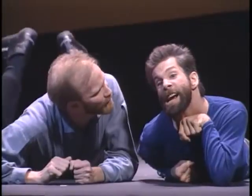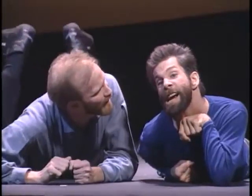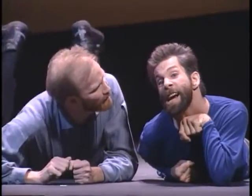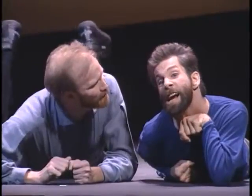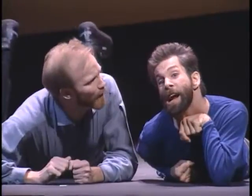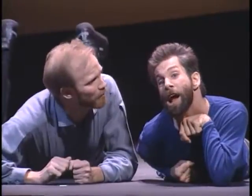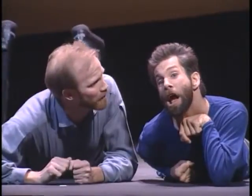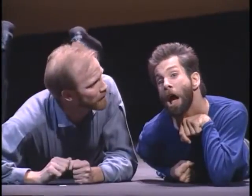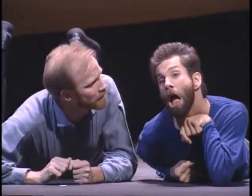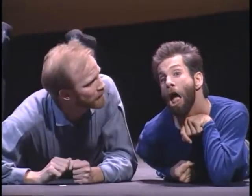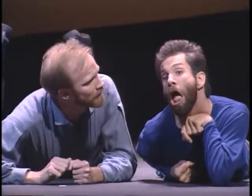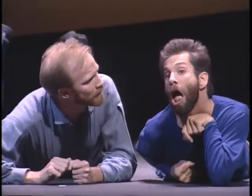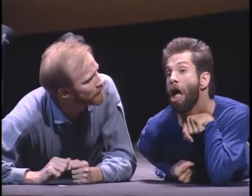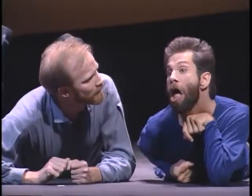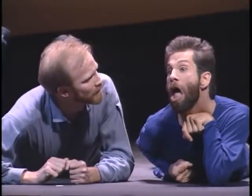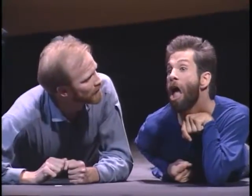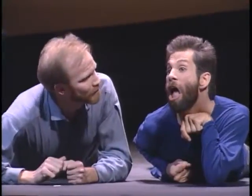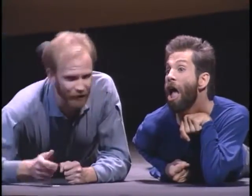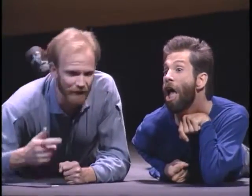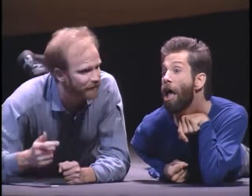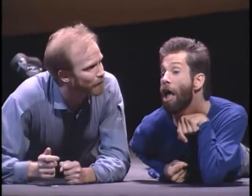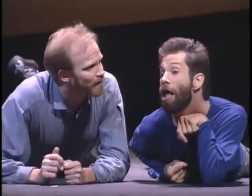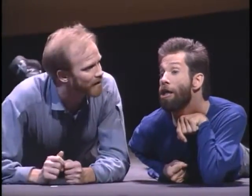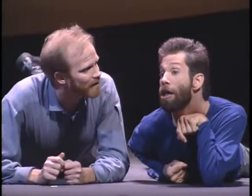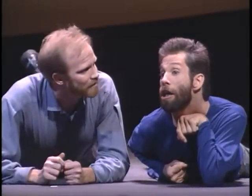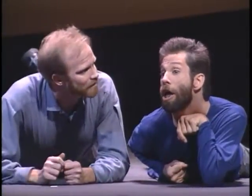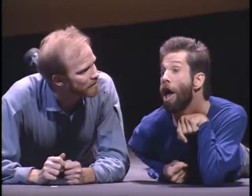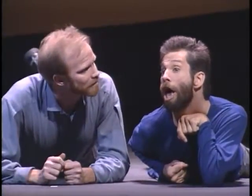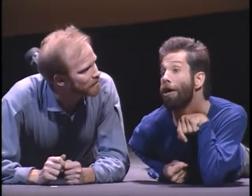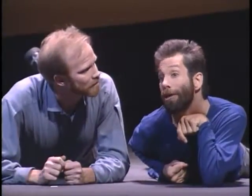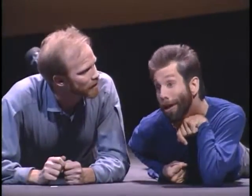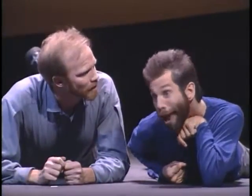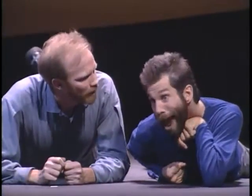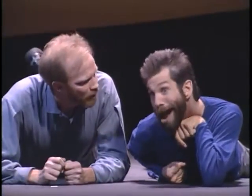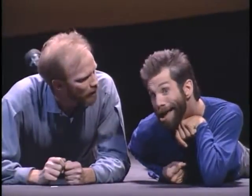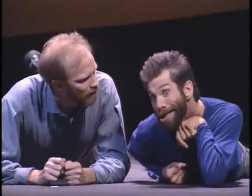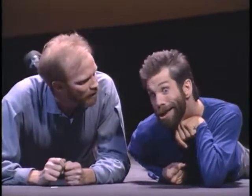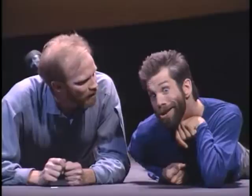you come from do you live around here